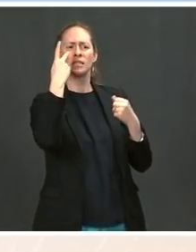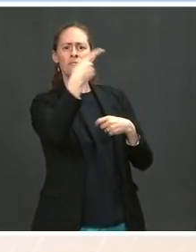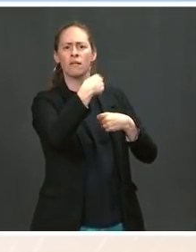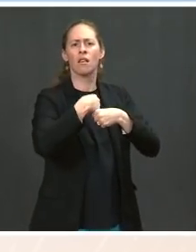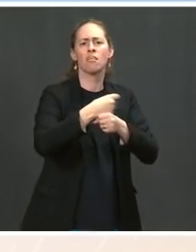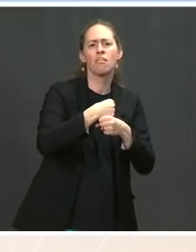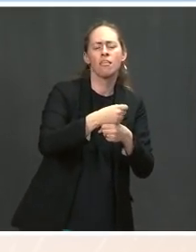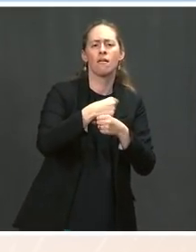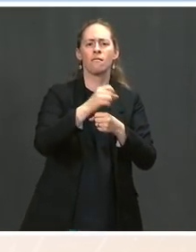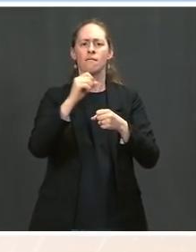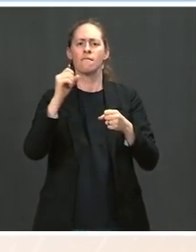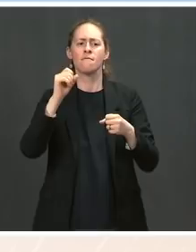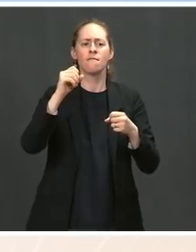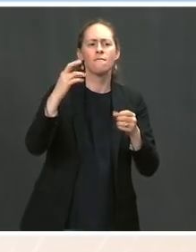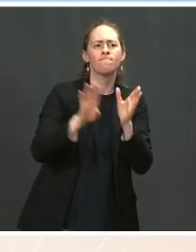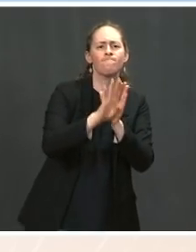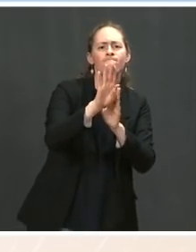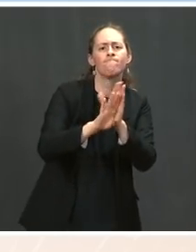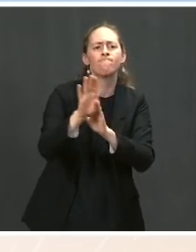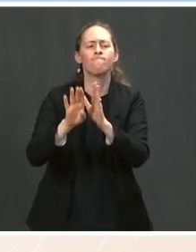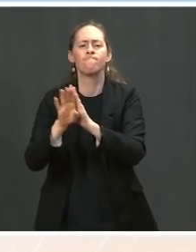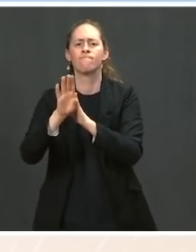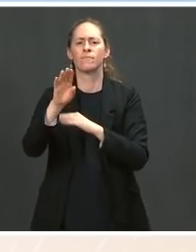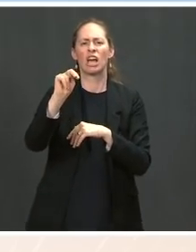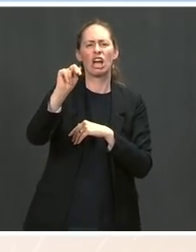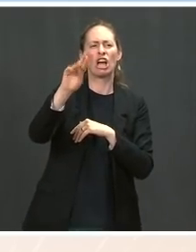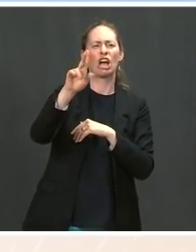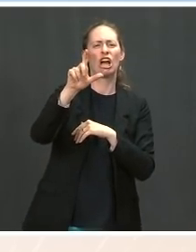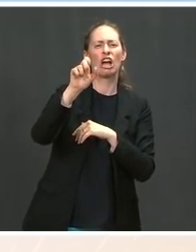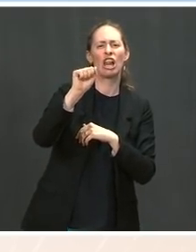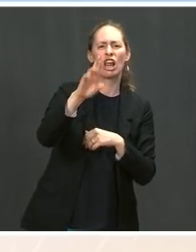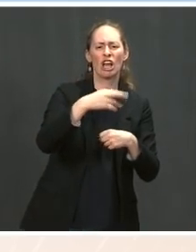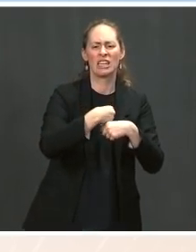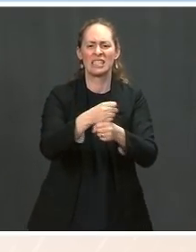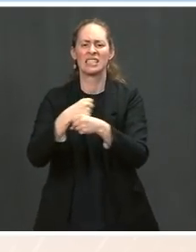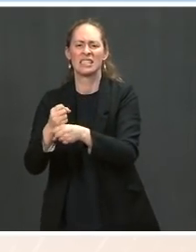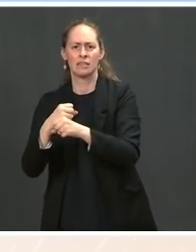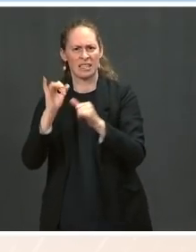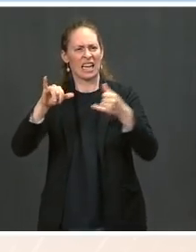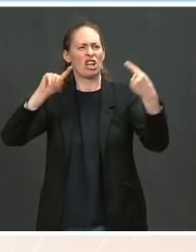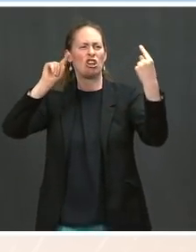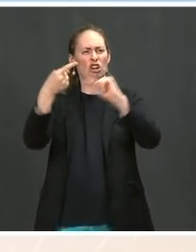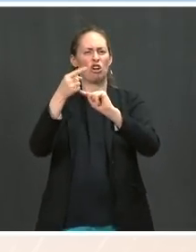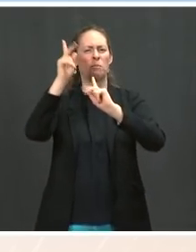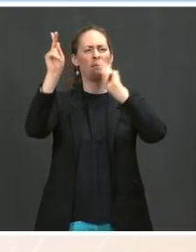and those could be part of the forum for a discussion. Go ahead. The Press: Following up a little bit on Alex